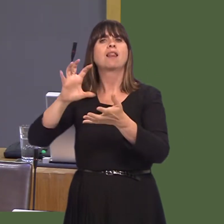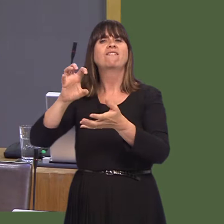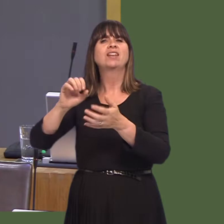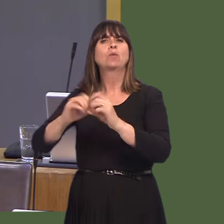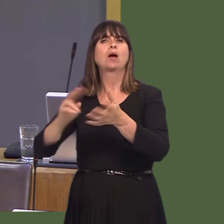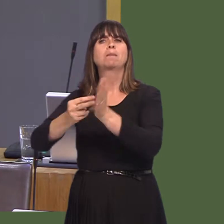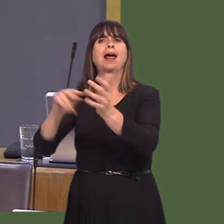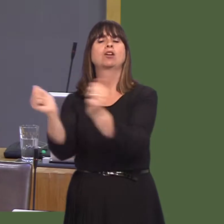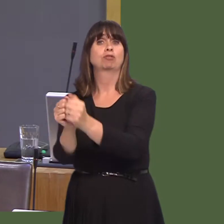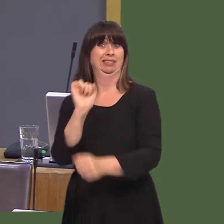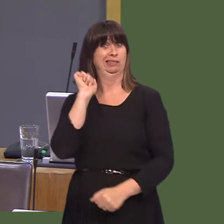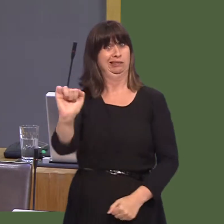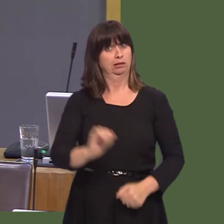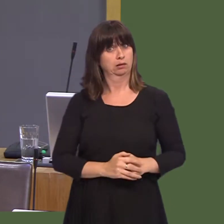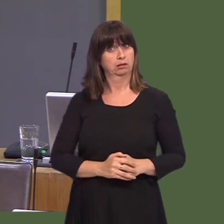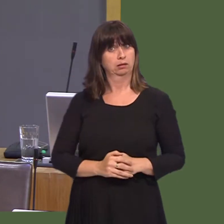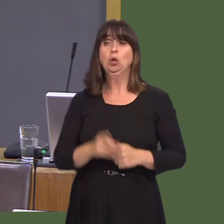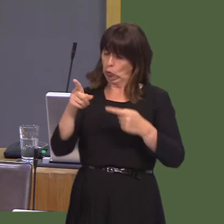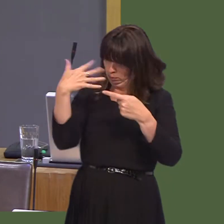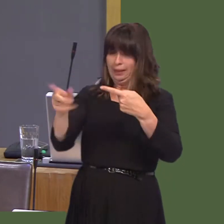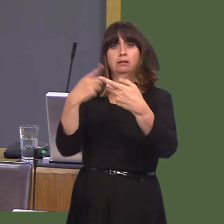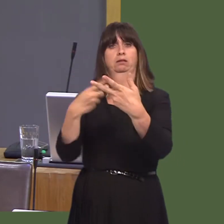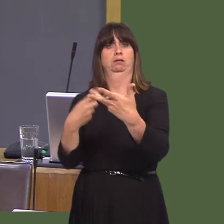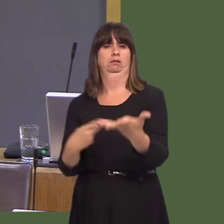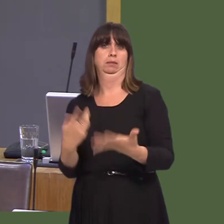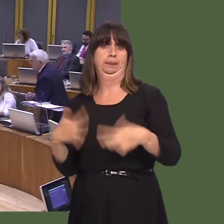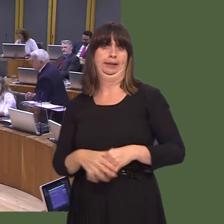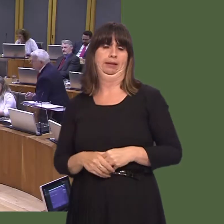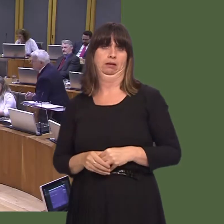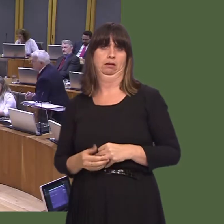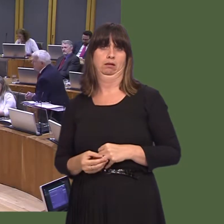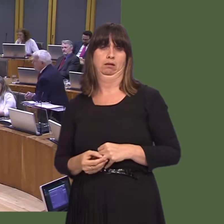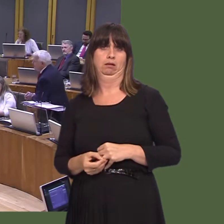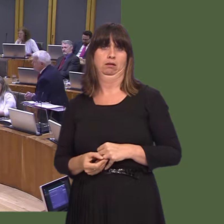First Minister, that was the Labour Party that did all those thingsóno input, and not